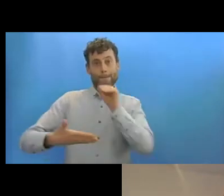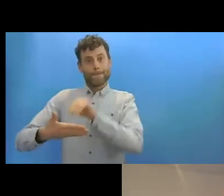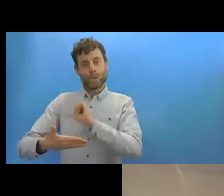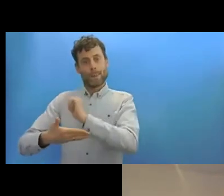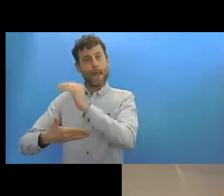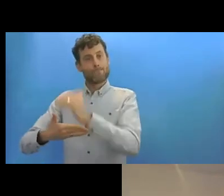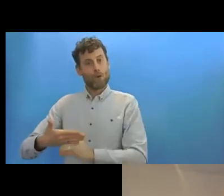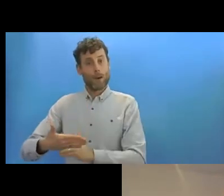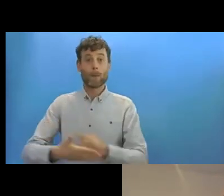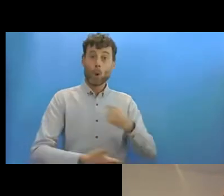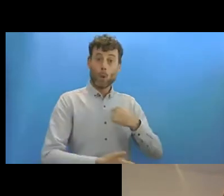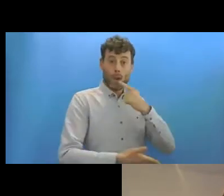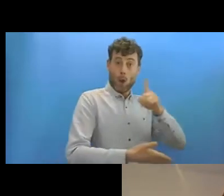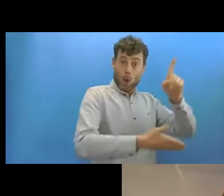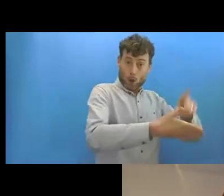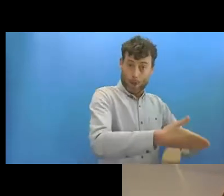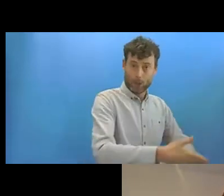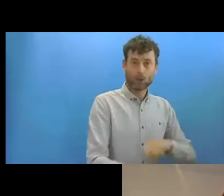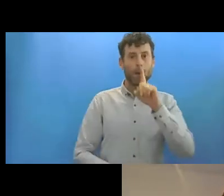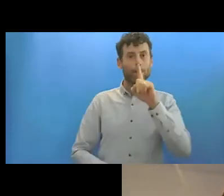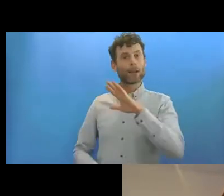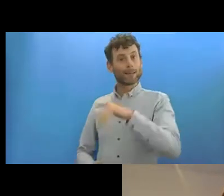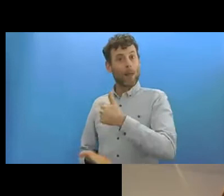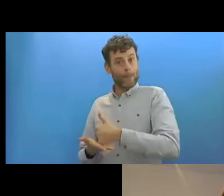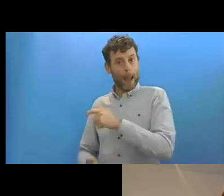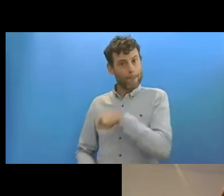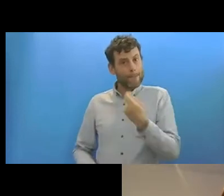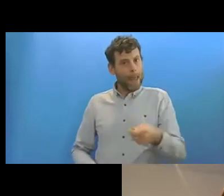We commission the work but Southbank pay for that work, in the same way that they would pay for any other piece of work,